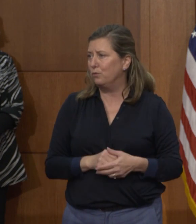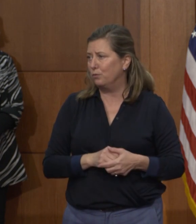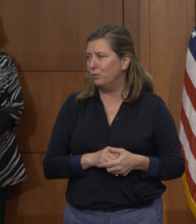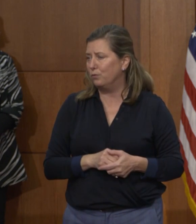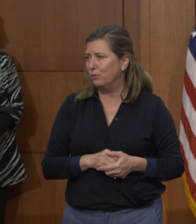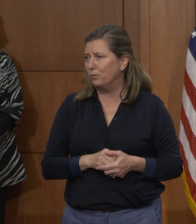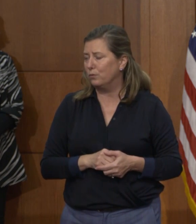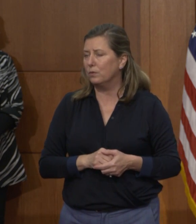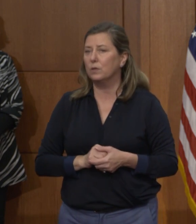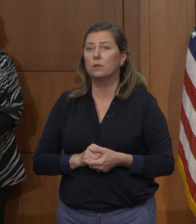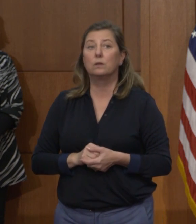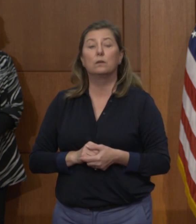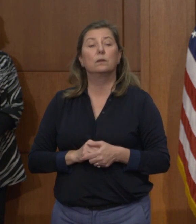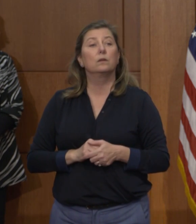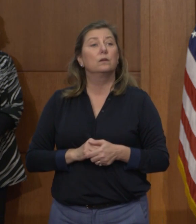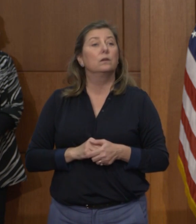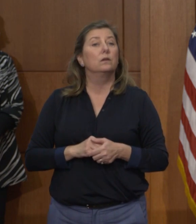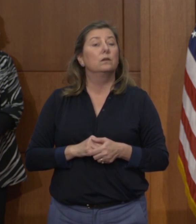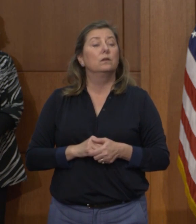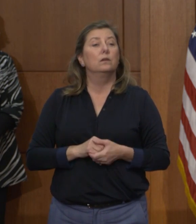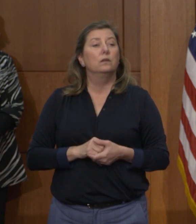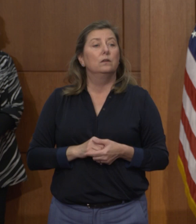and write about this on a daily basis or our broadcast and,